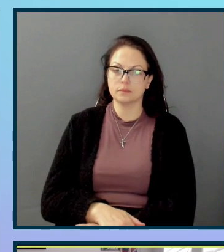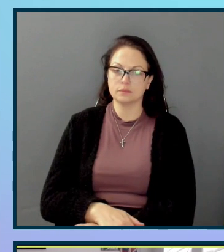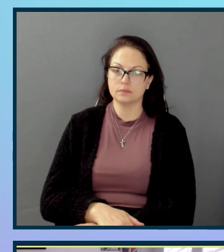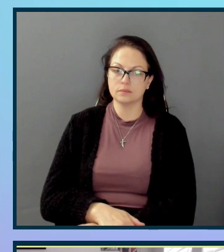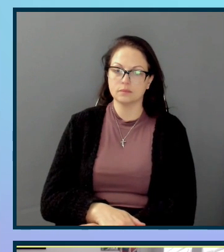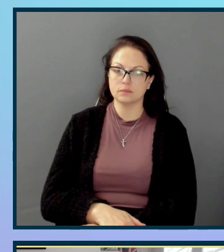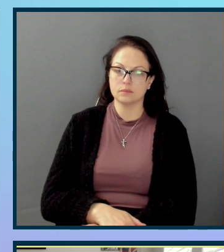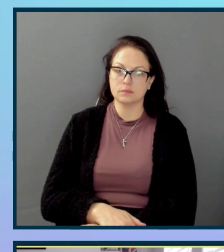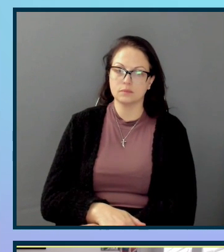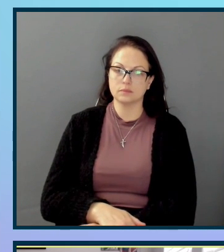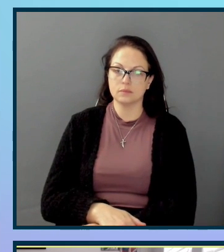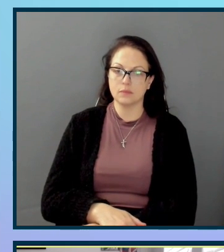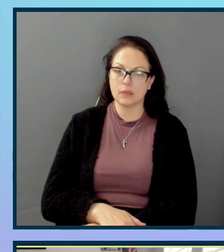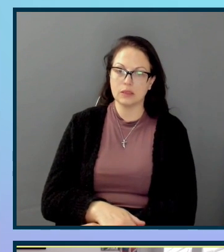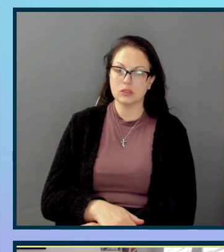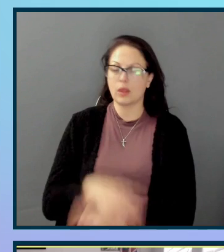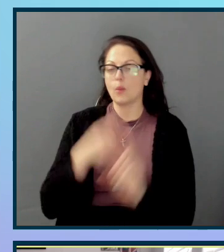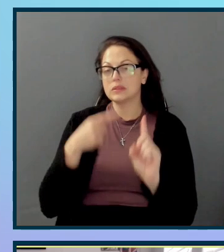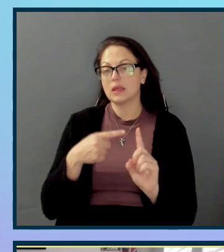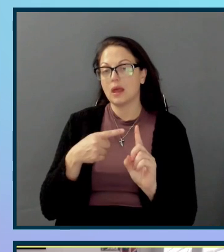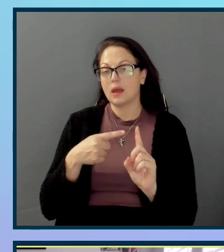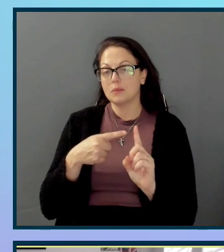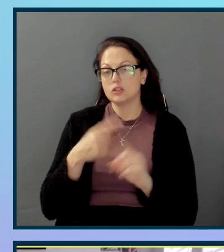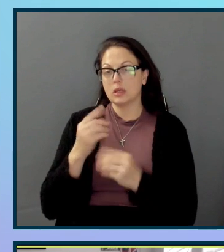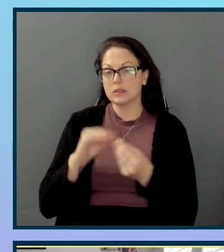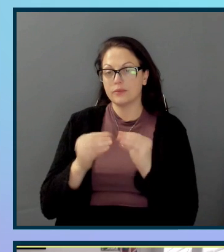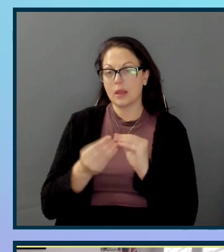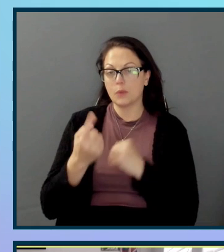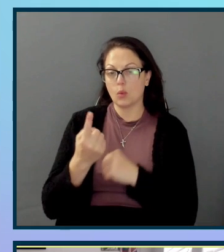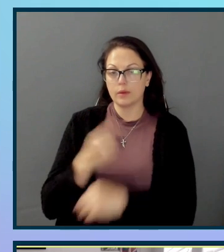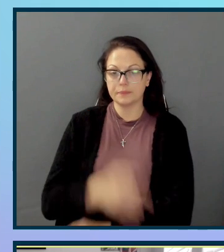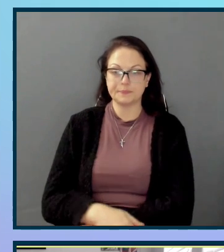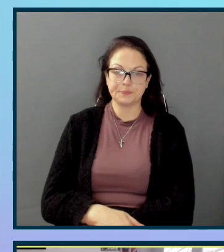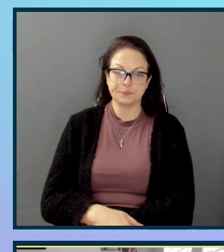So that was objective one. Just trying to kind of get a sense of what is,